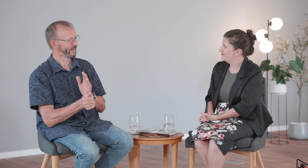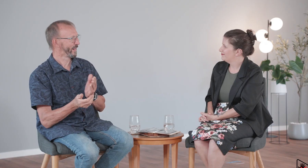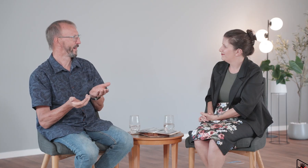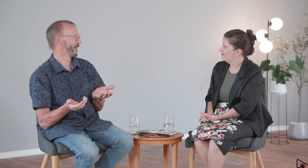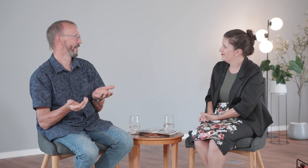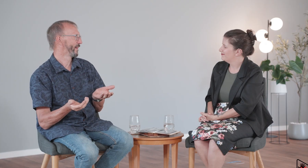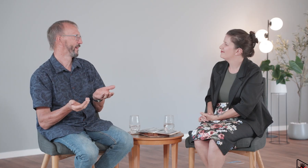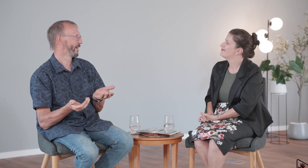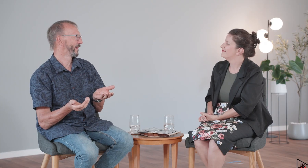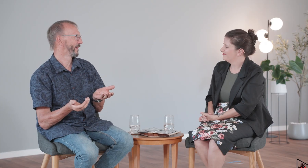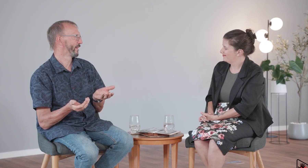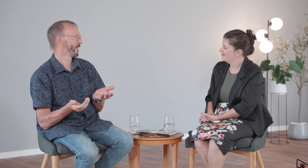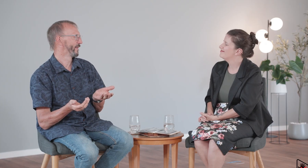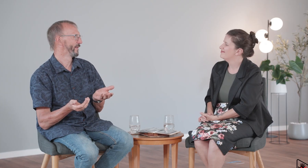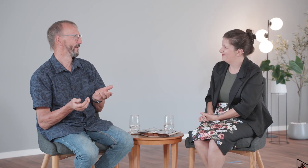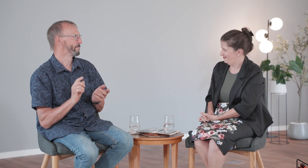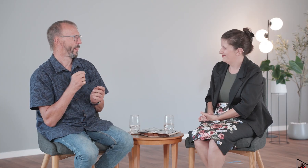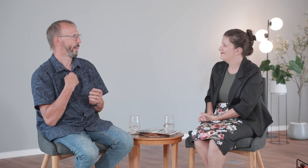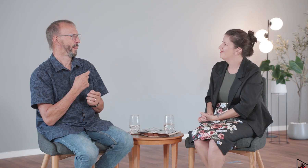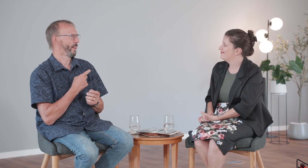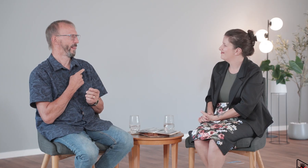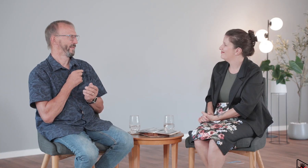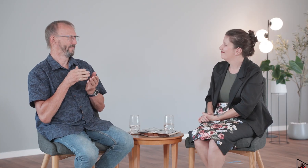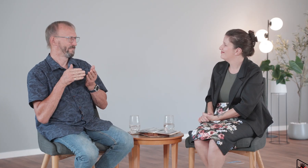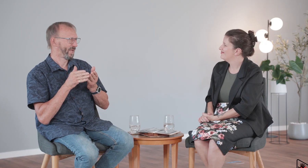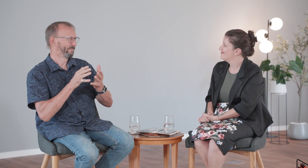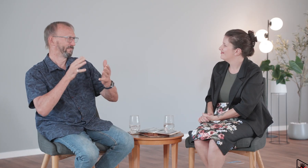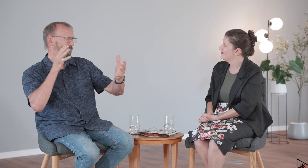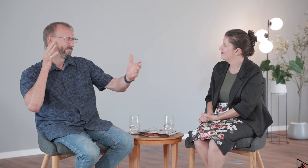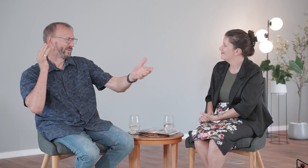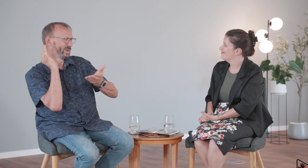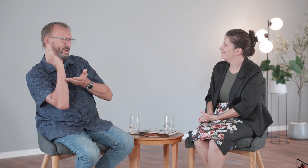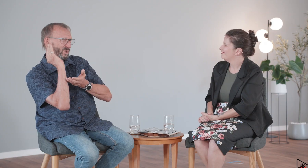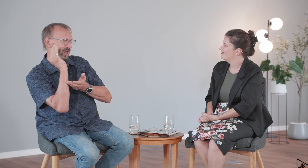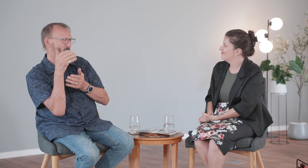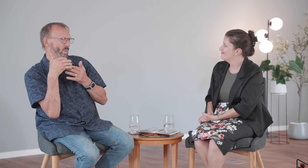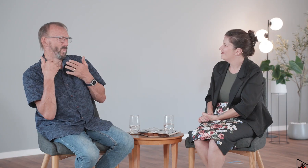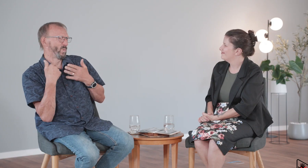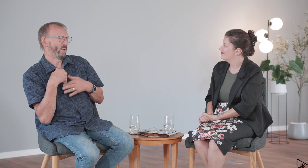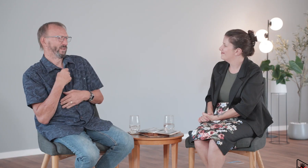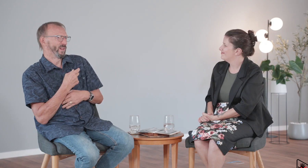out with a lot of skills I suppose that I wouldn't have had before. I was a bit apprehensive thinking